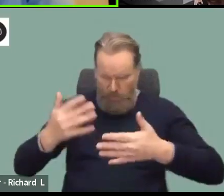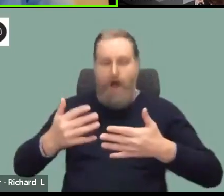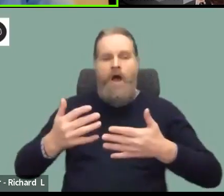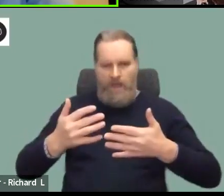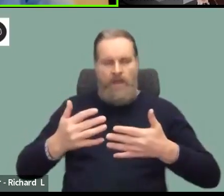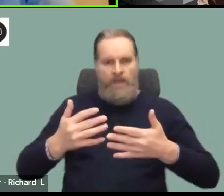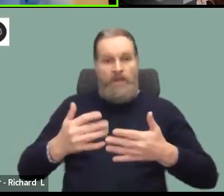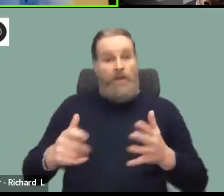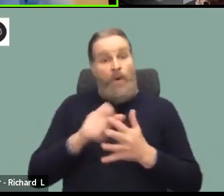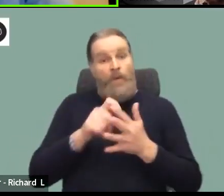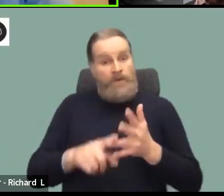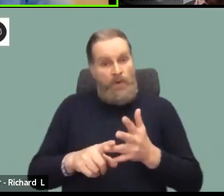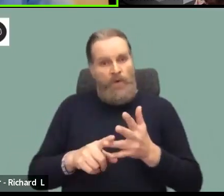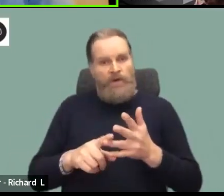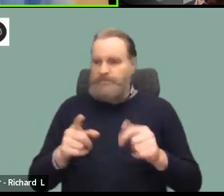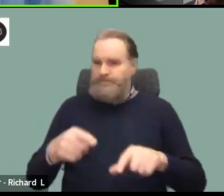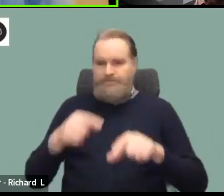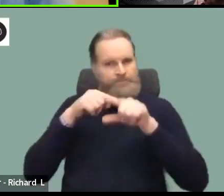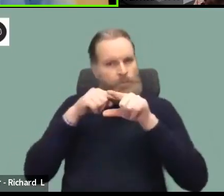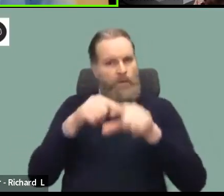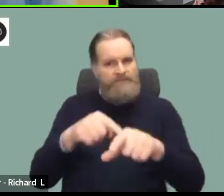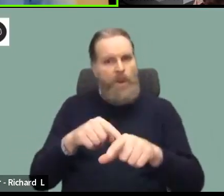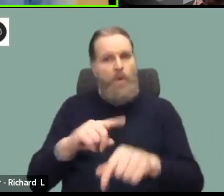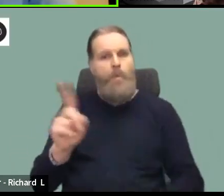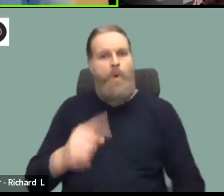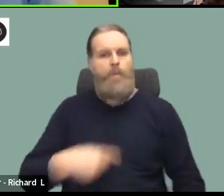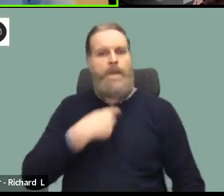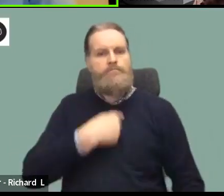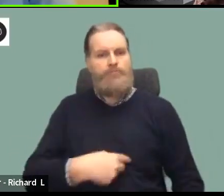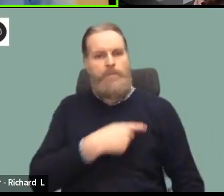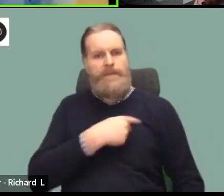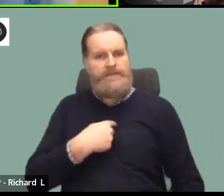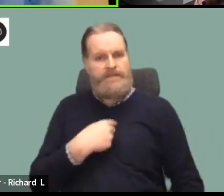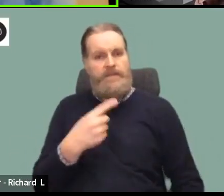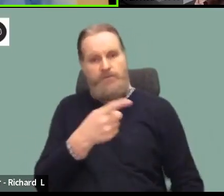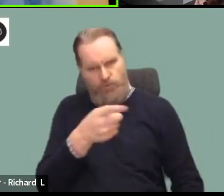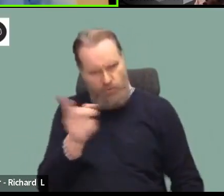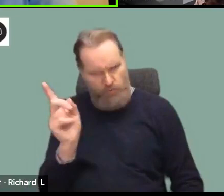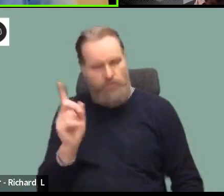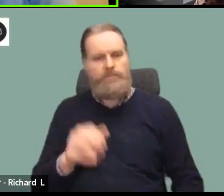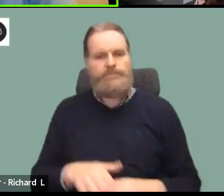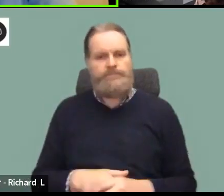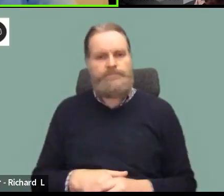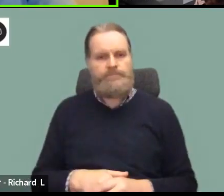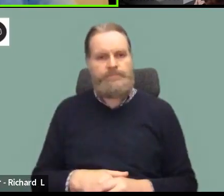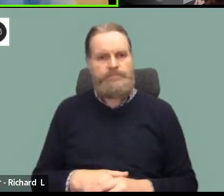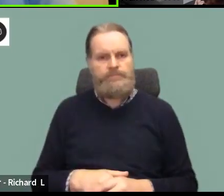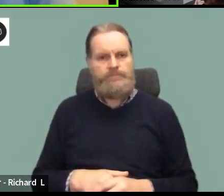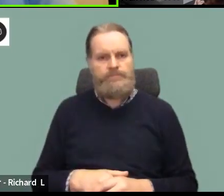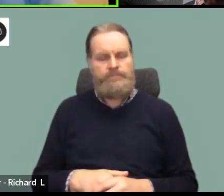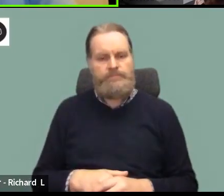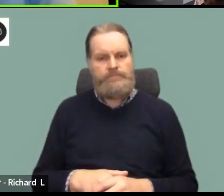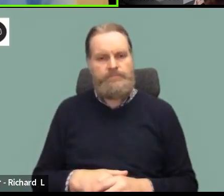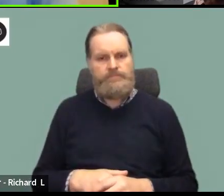with the results is entirely in line with the promises we made two members on reps in the ballot itself. The FCC doesn't believe The FCC doesn't believe that you can ask members for a massive